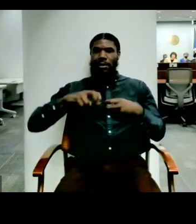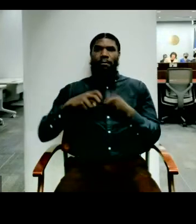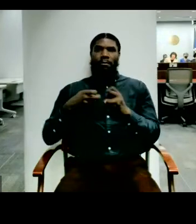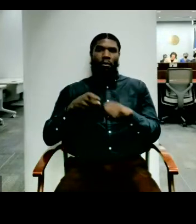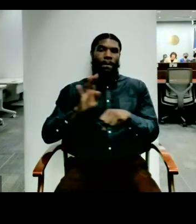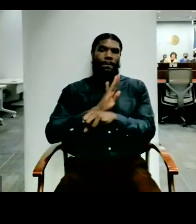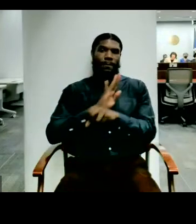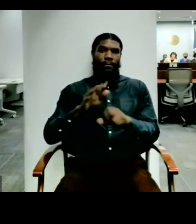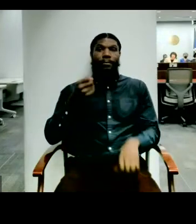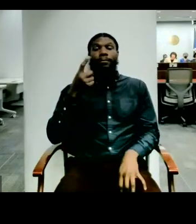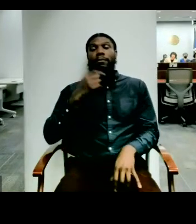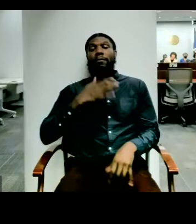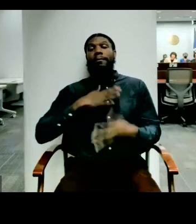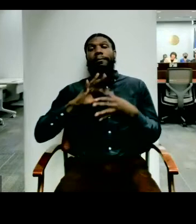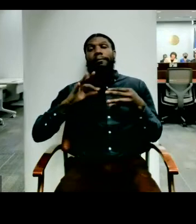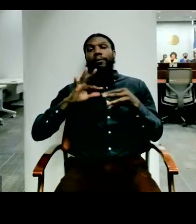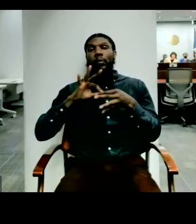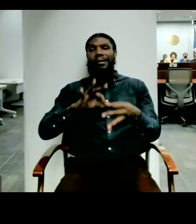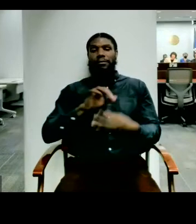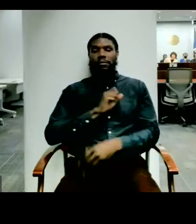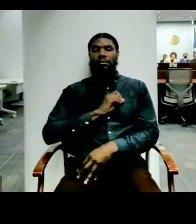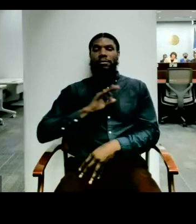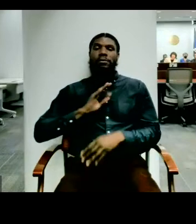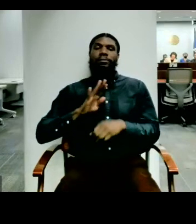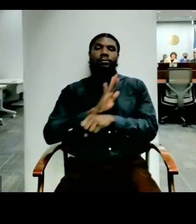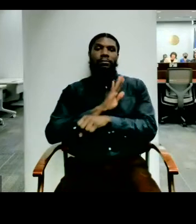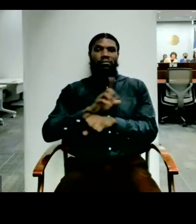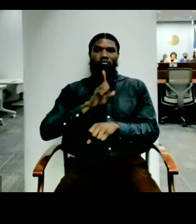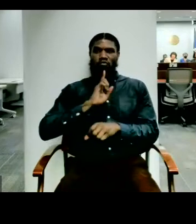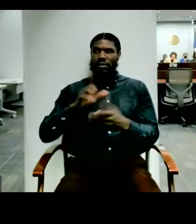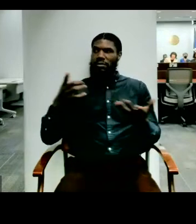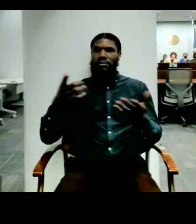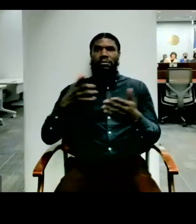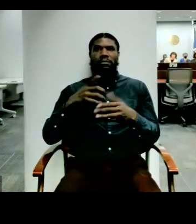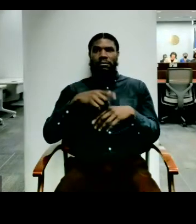My comments on the staffing industry also reflect the work of national legal